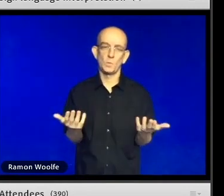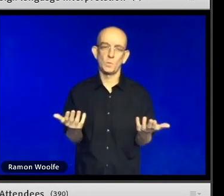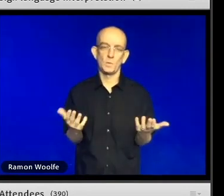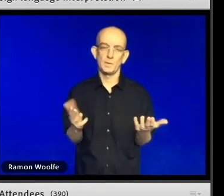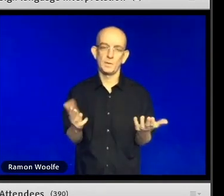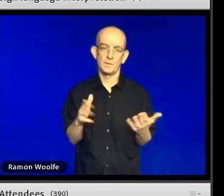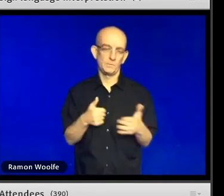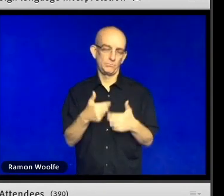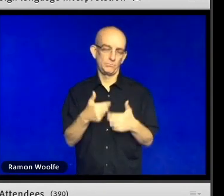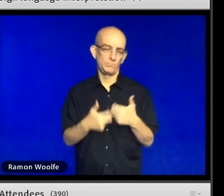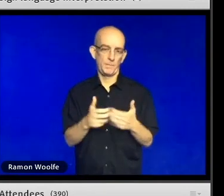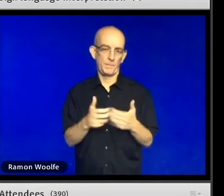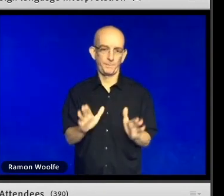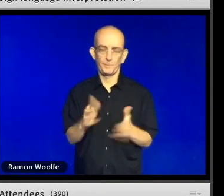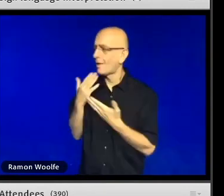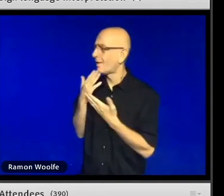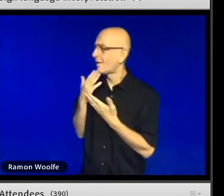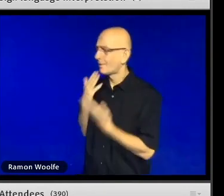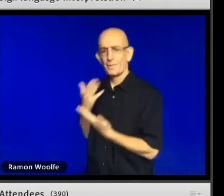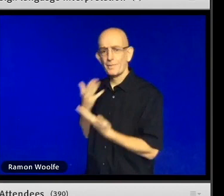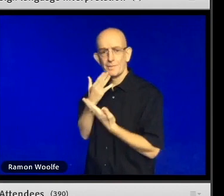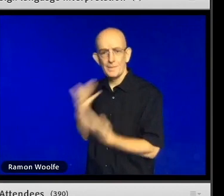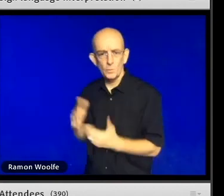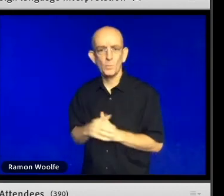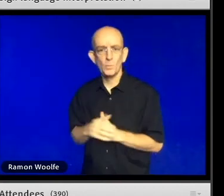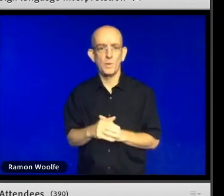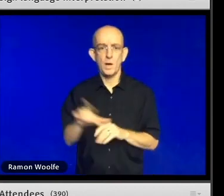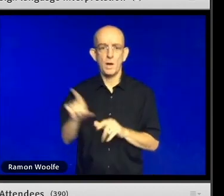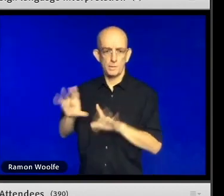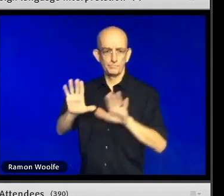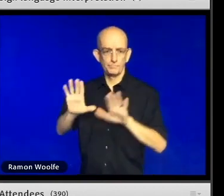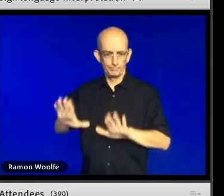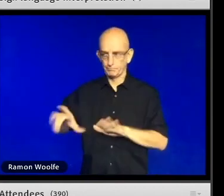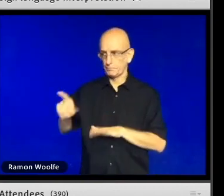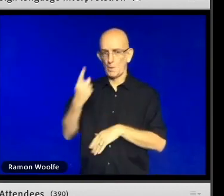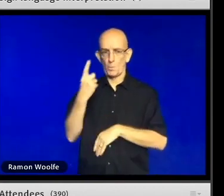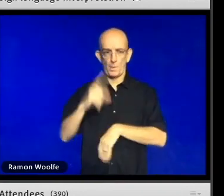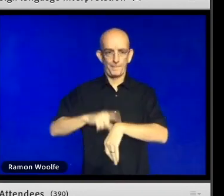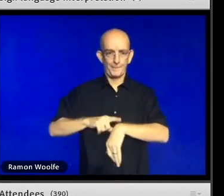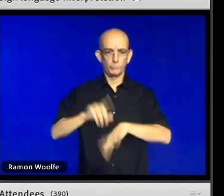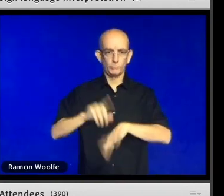actions for how humanitarian organizations can help address some of these challenges